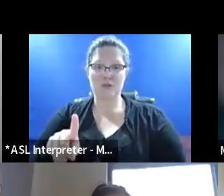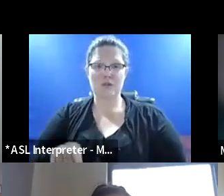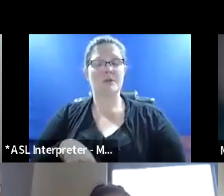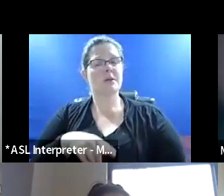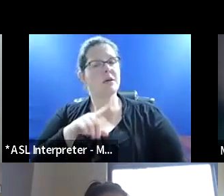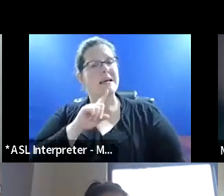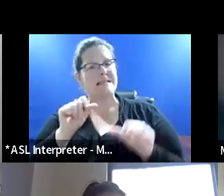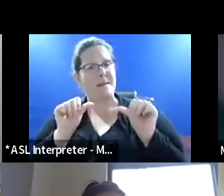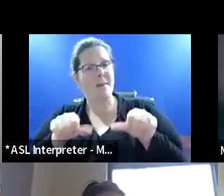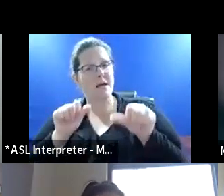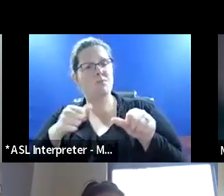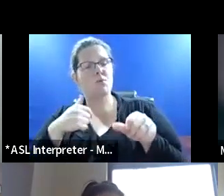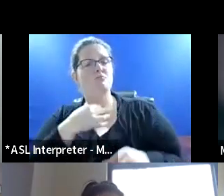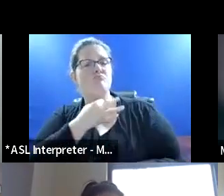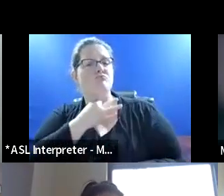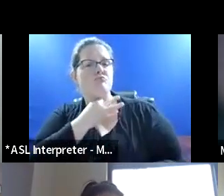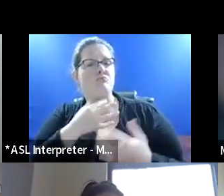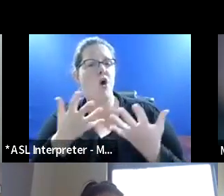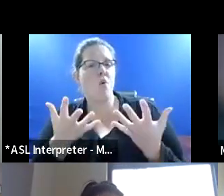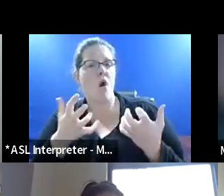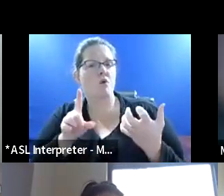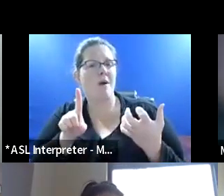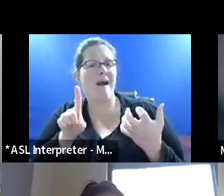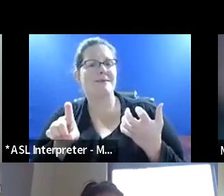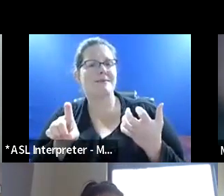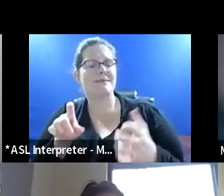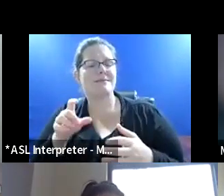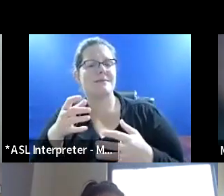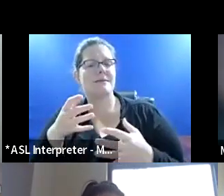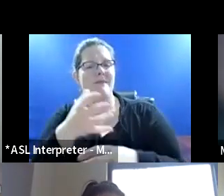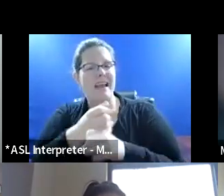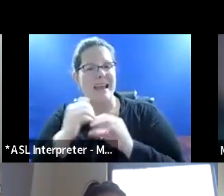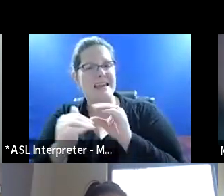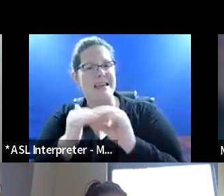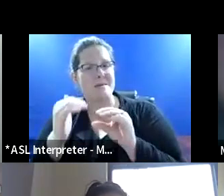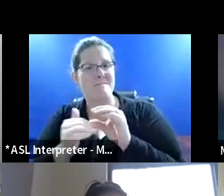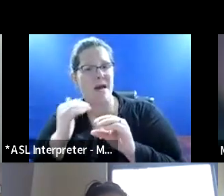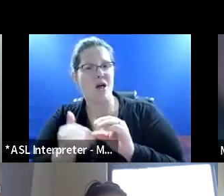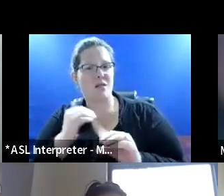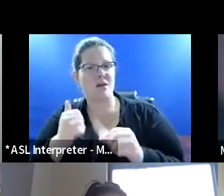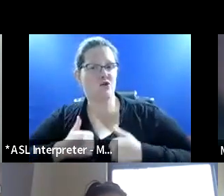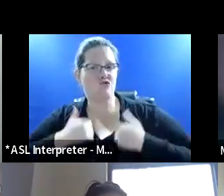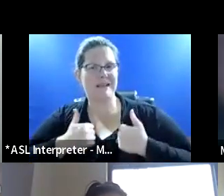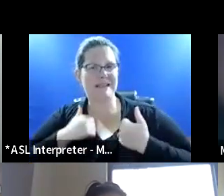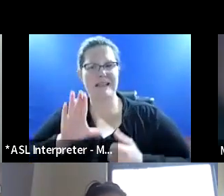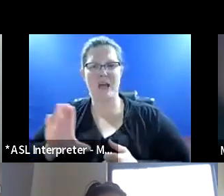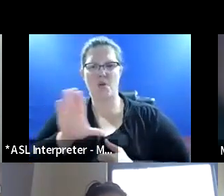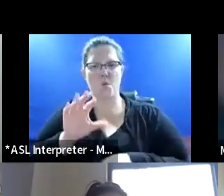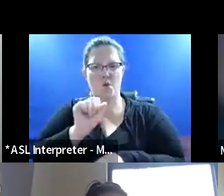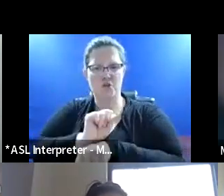YES. GO AHEAD.